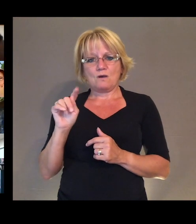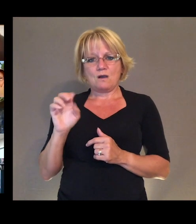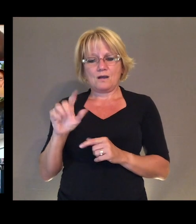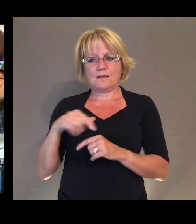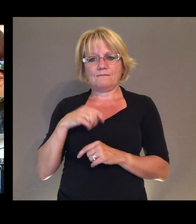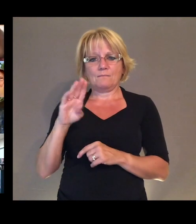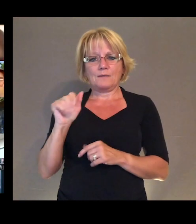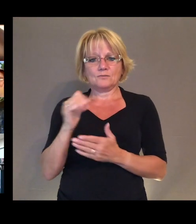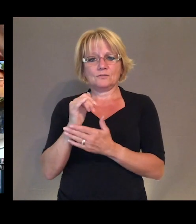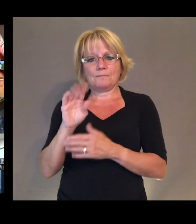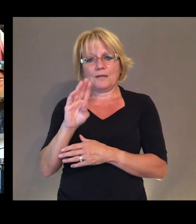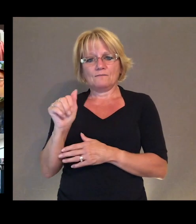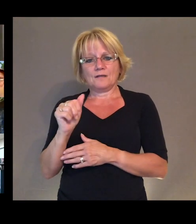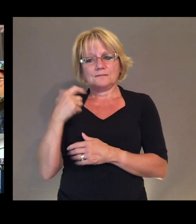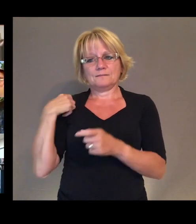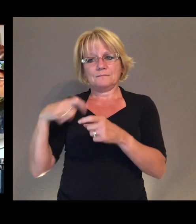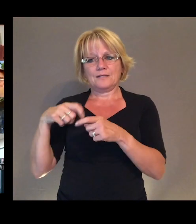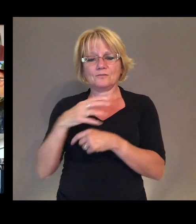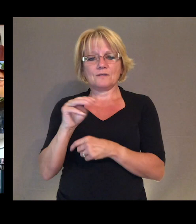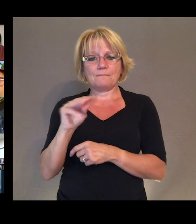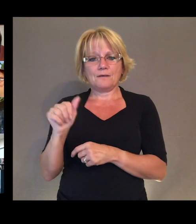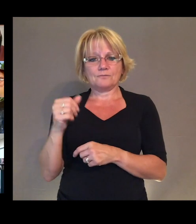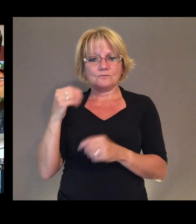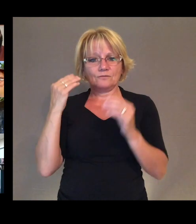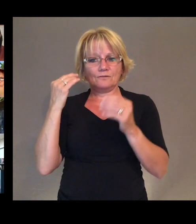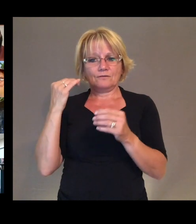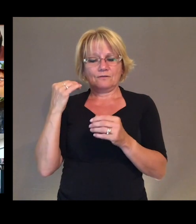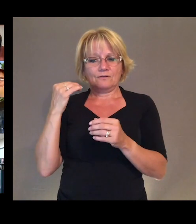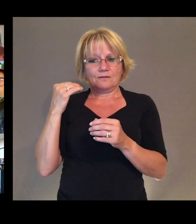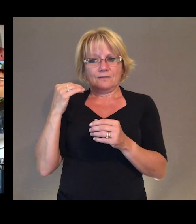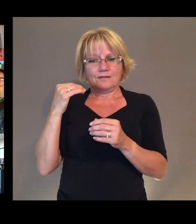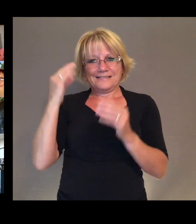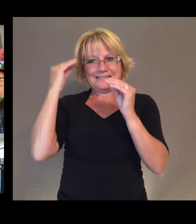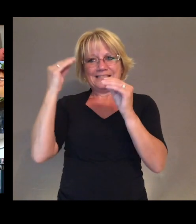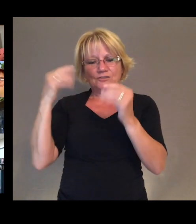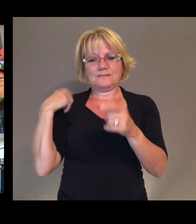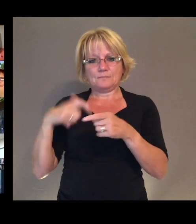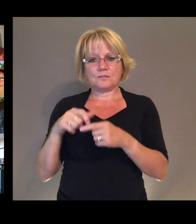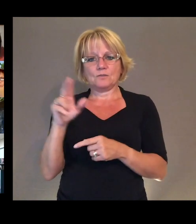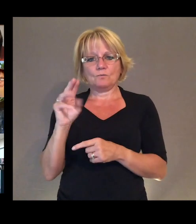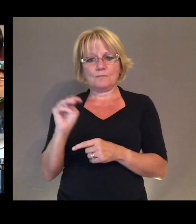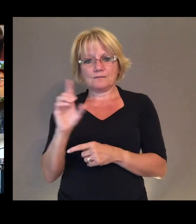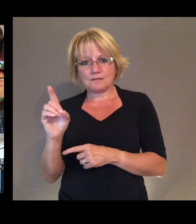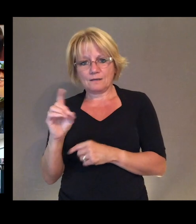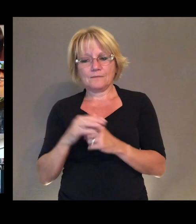Spanish and master's in arts and teaching Spanish from UMass Dartmouth. Melissa taught Spanish at Hastings Middle School and for Fairhaven for 11 years